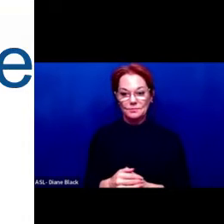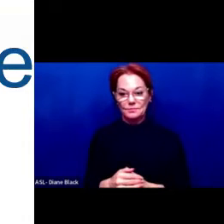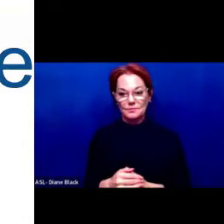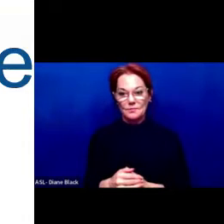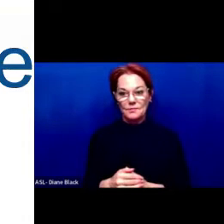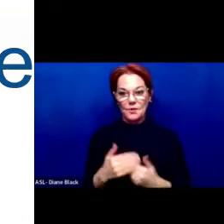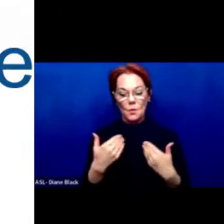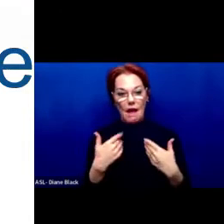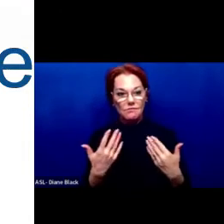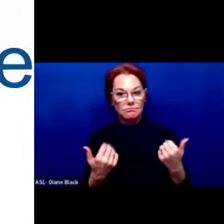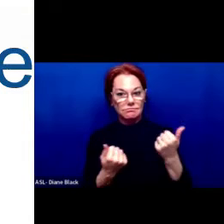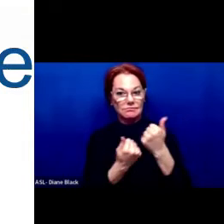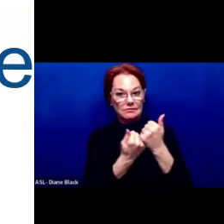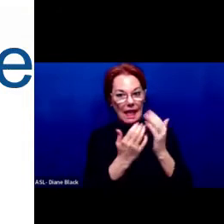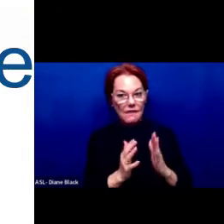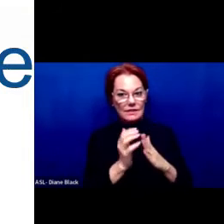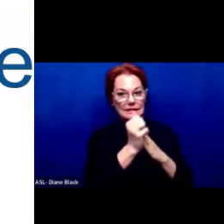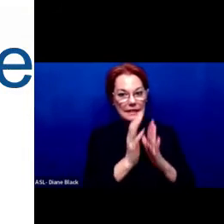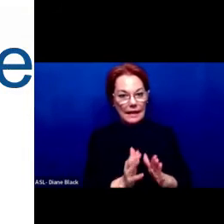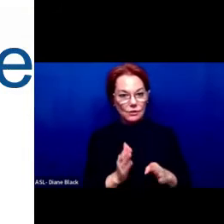incredible leaders can can share their experiences.